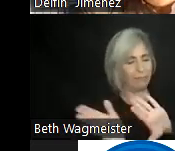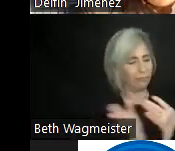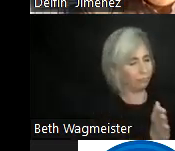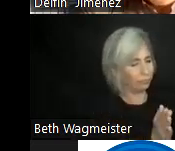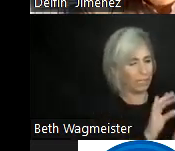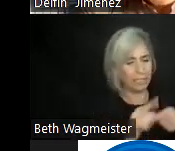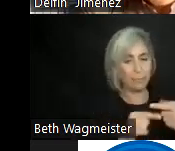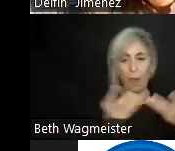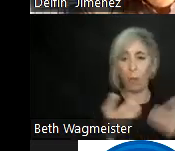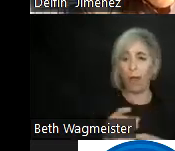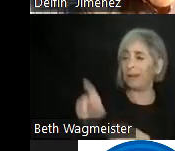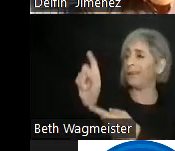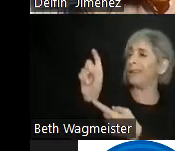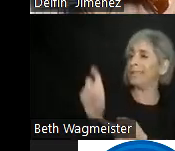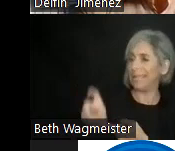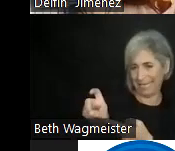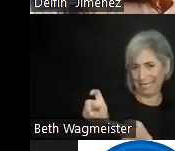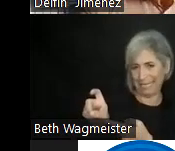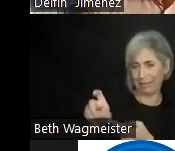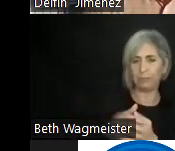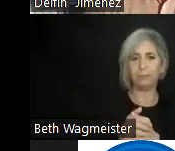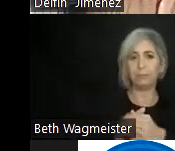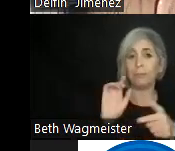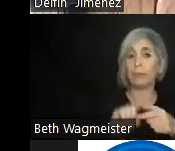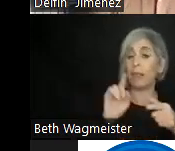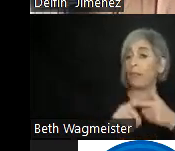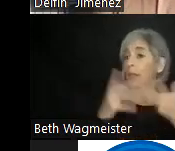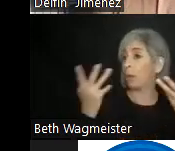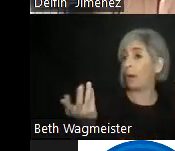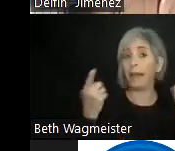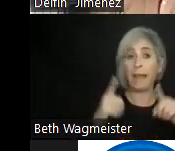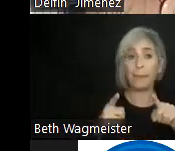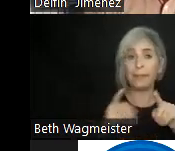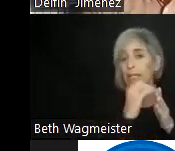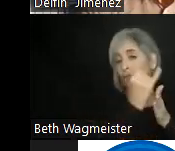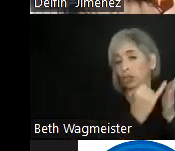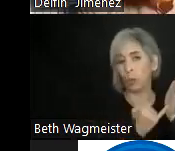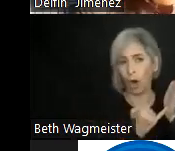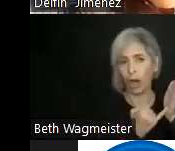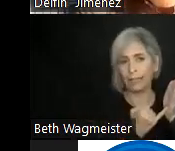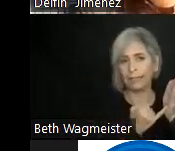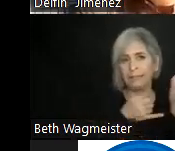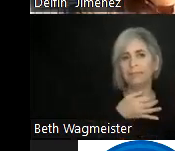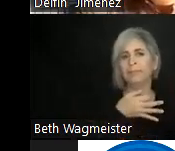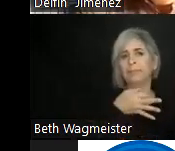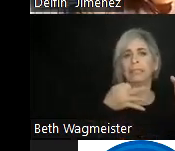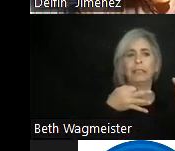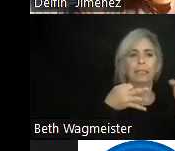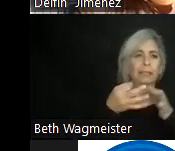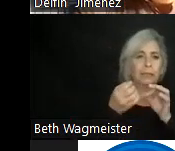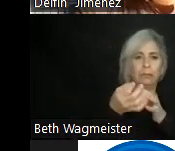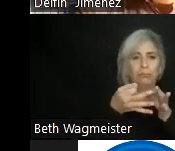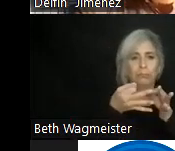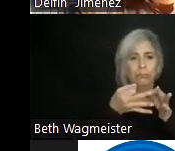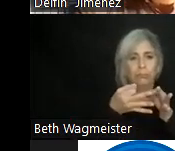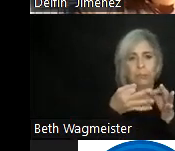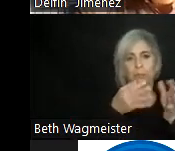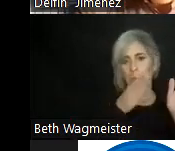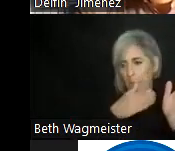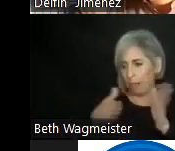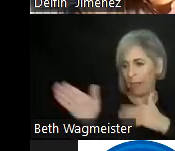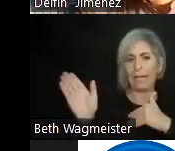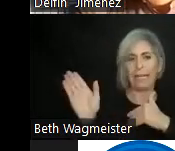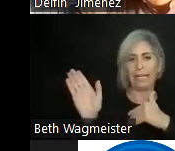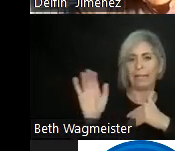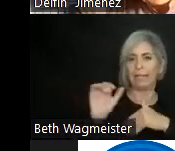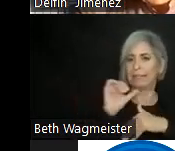technical. And then drawings, the figures, and descriptive. It is planning. It is not for